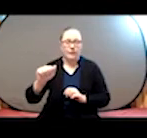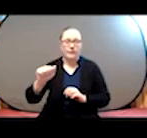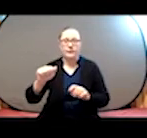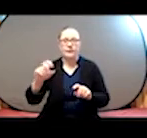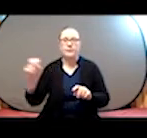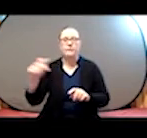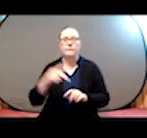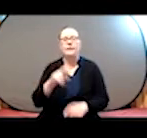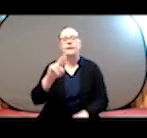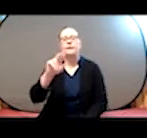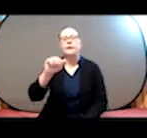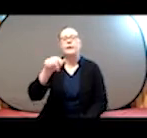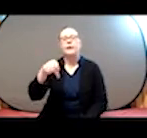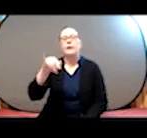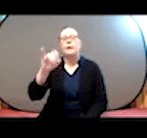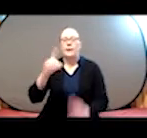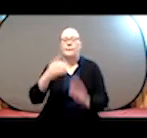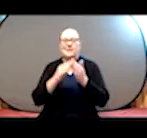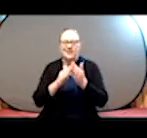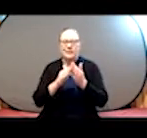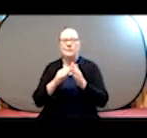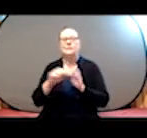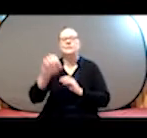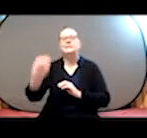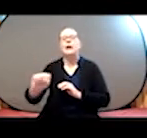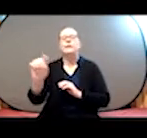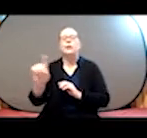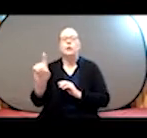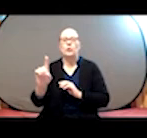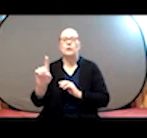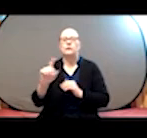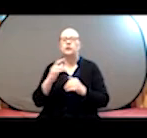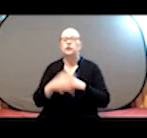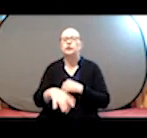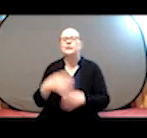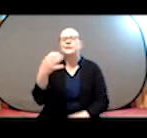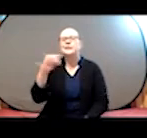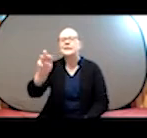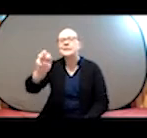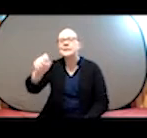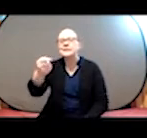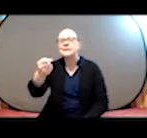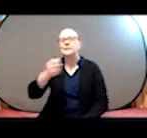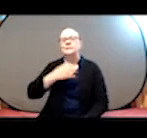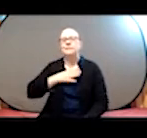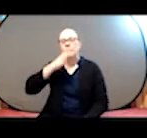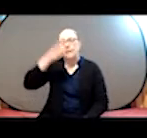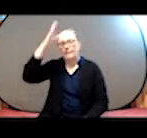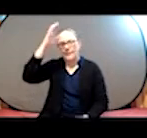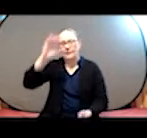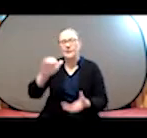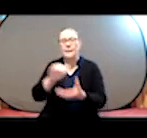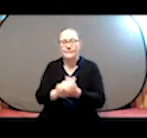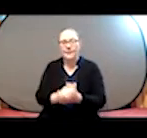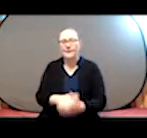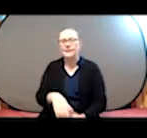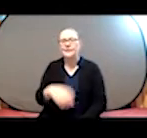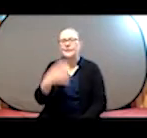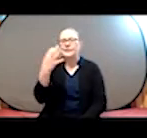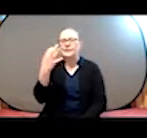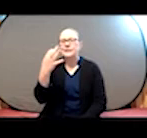City South Dakota uh in the early 1960s and that's when my parents got married in 1962 back in Rapid